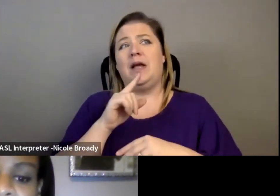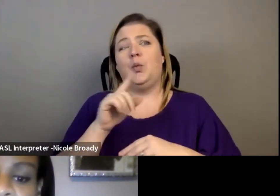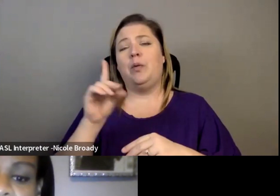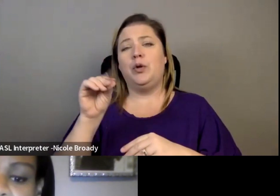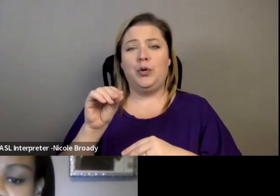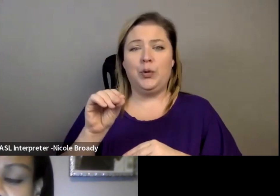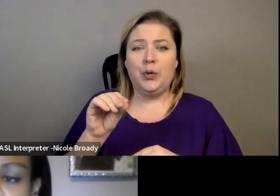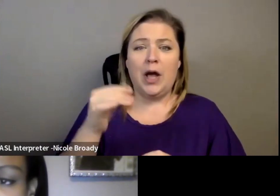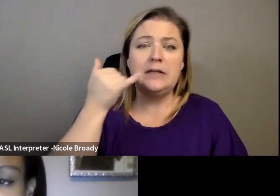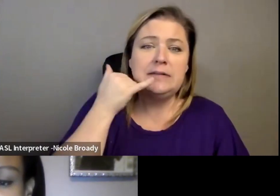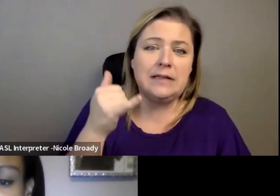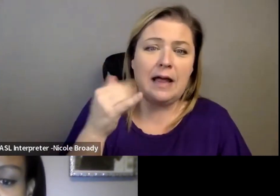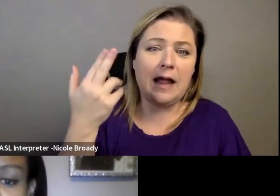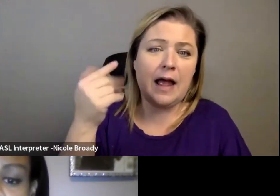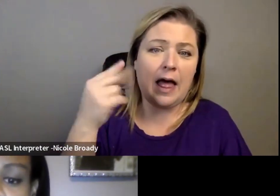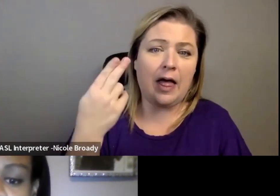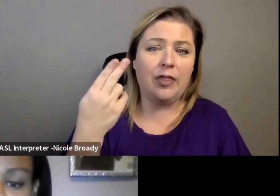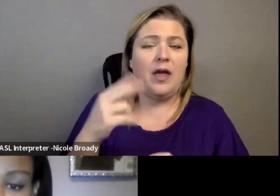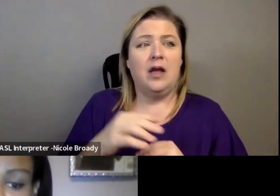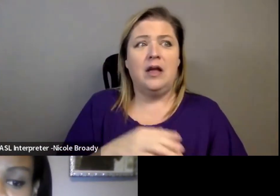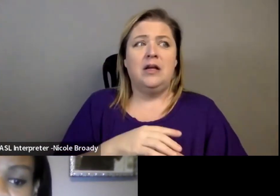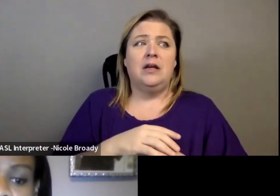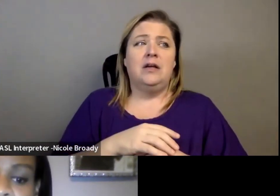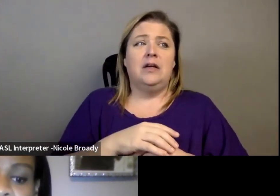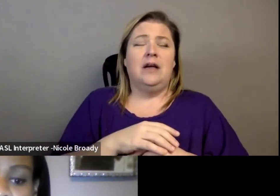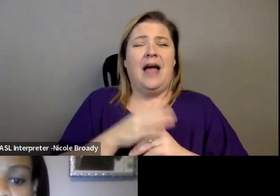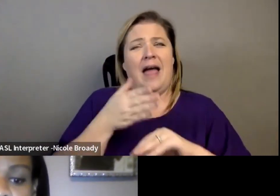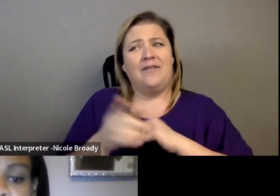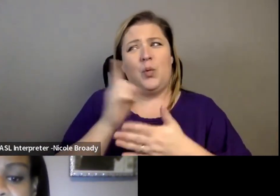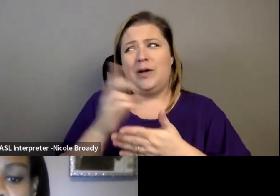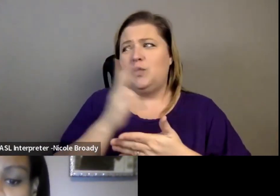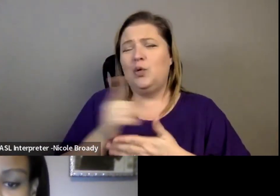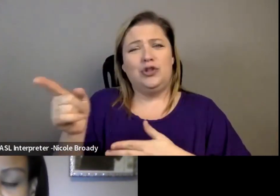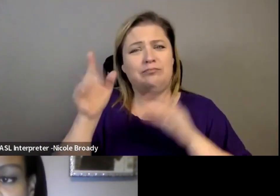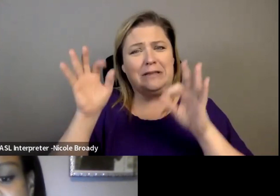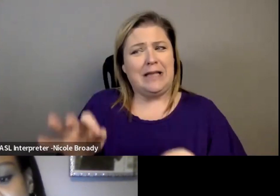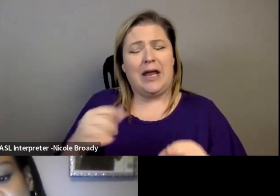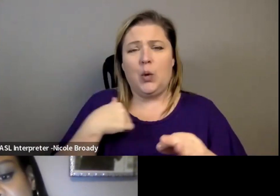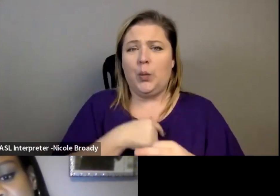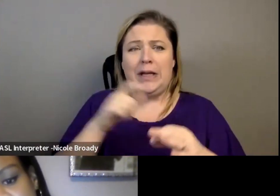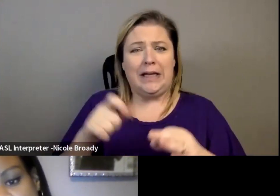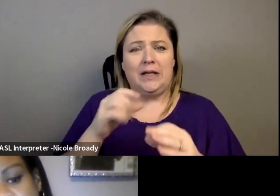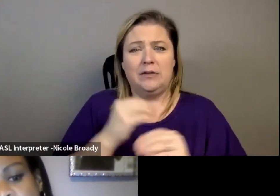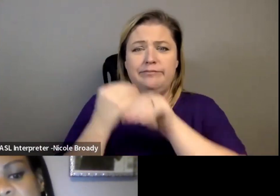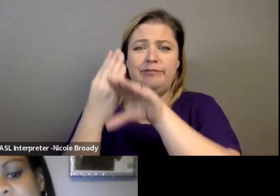And sort of having face to face days for our safety. Telehealth helped us get closer because now she was viewing a part of my